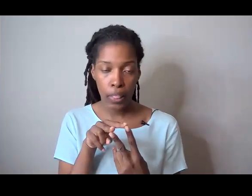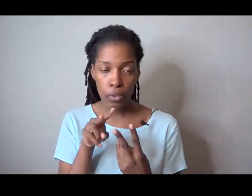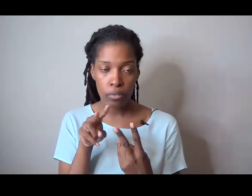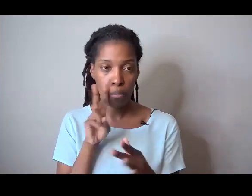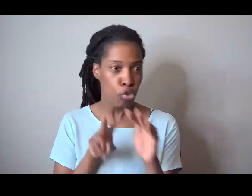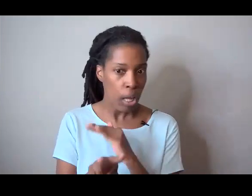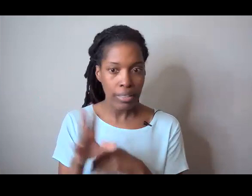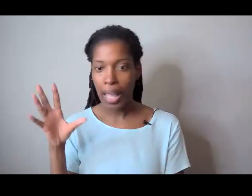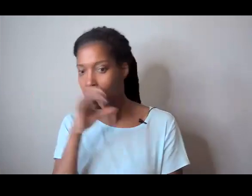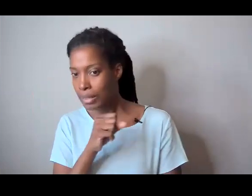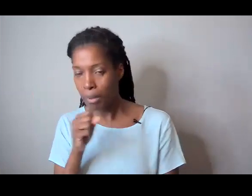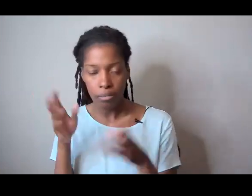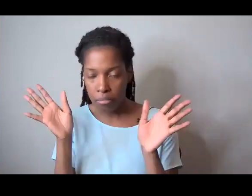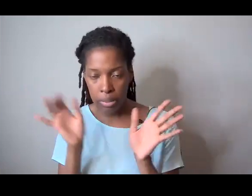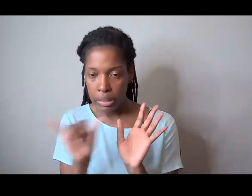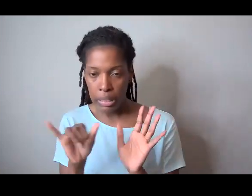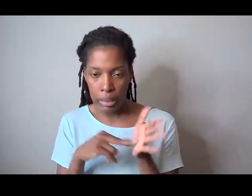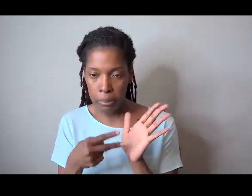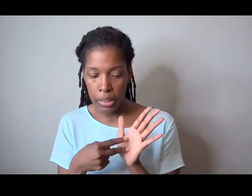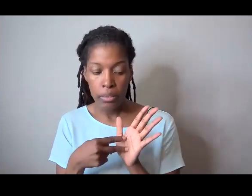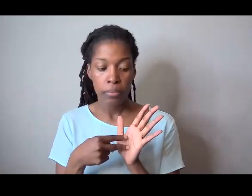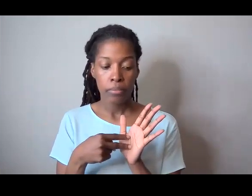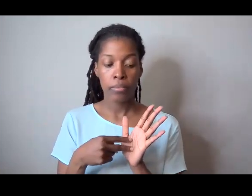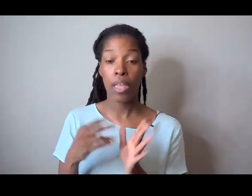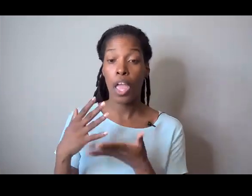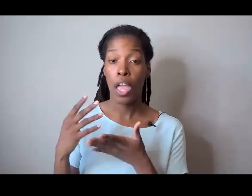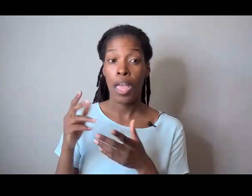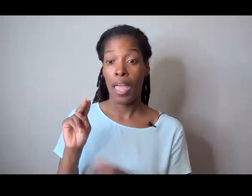Your projected or estimated net earnings from self-employment